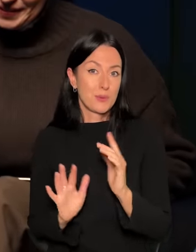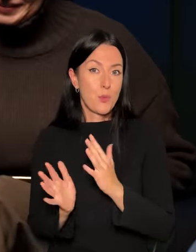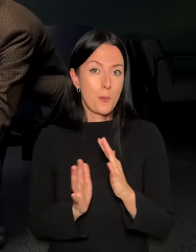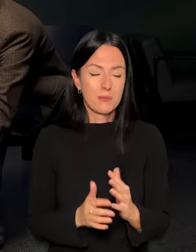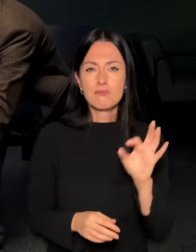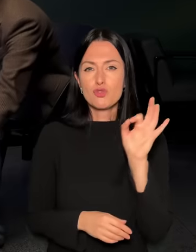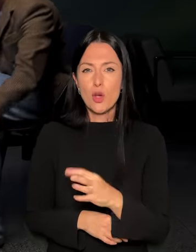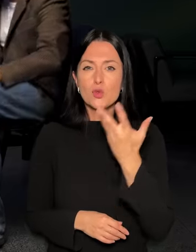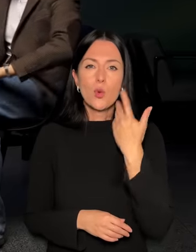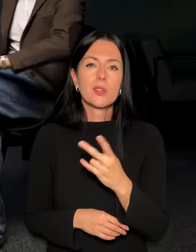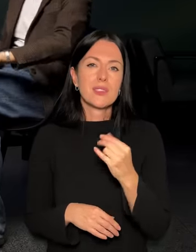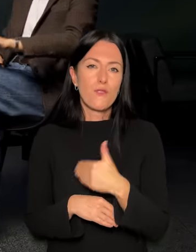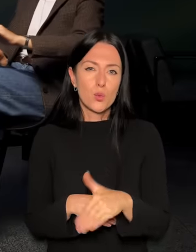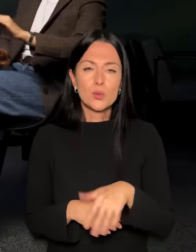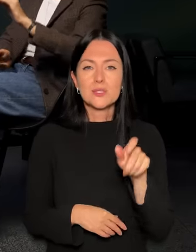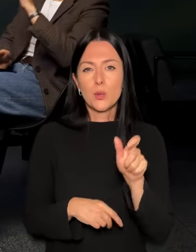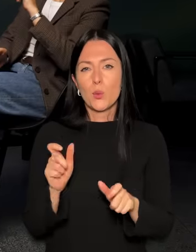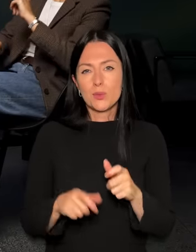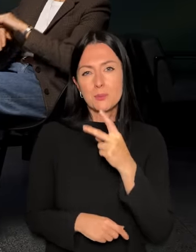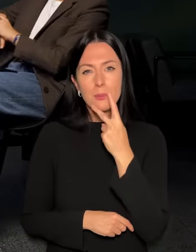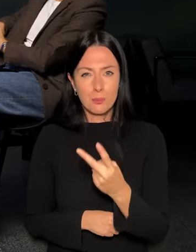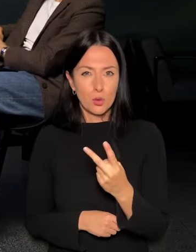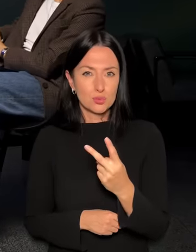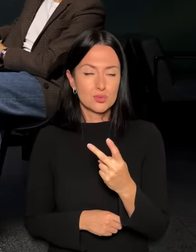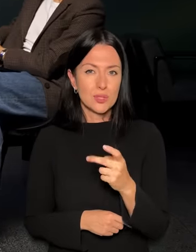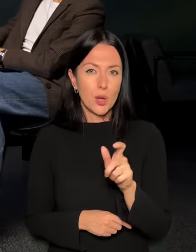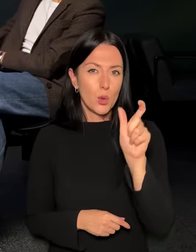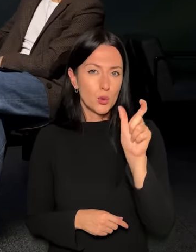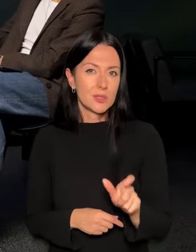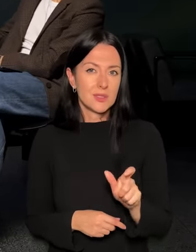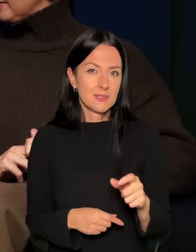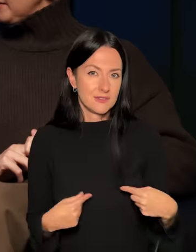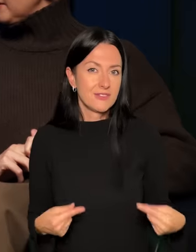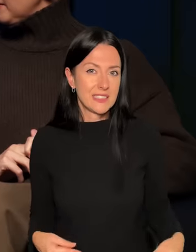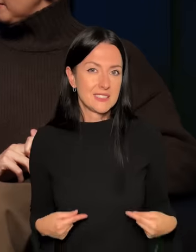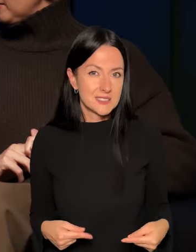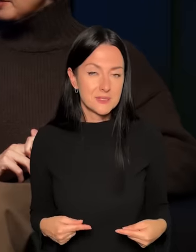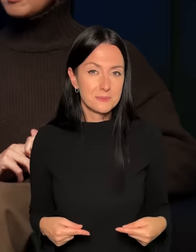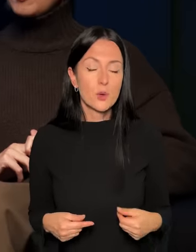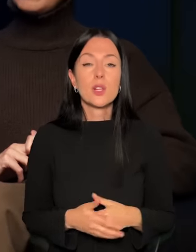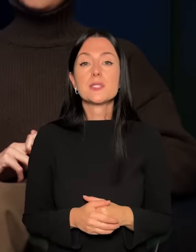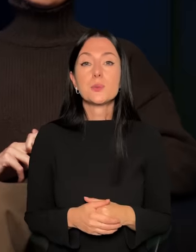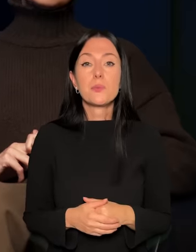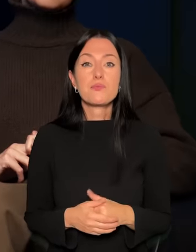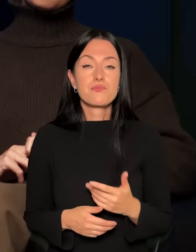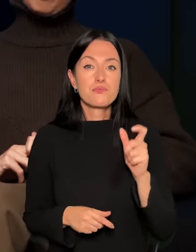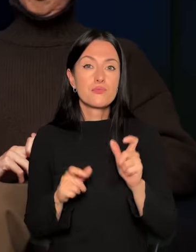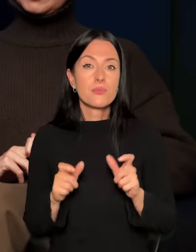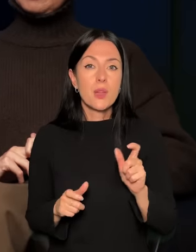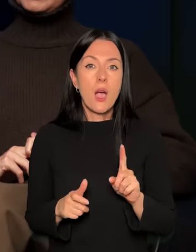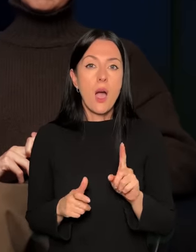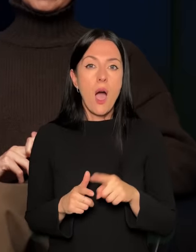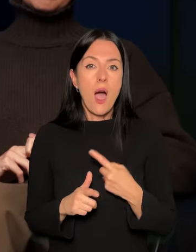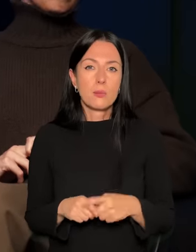Often, when people see someone in a wheelchair on the street, they either ignore